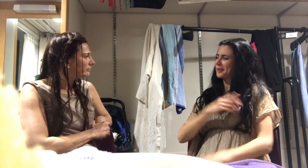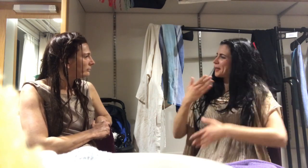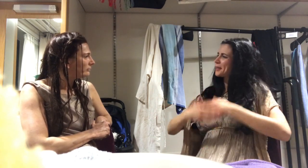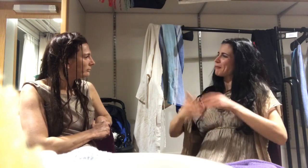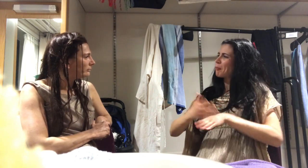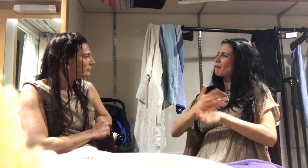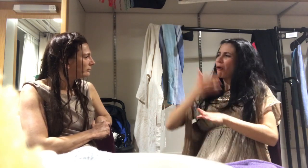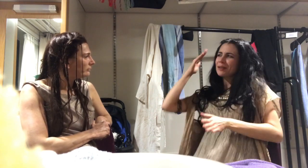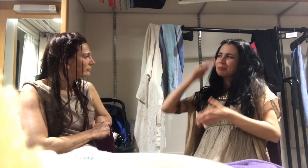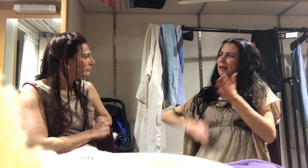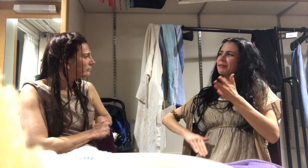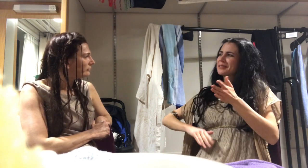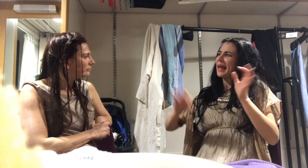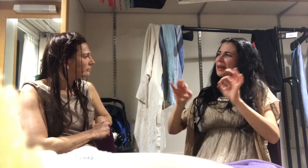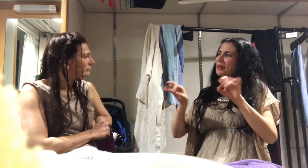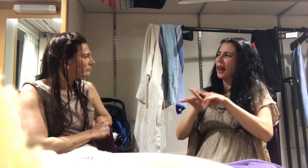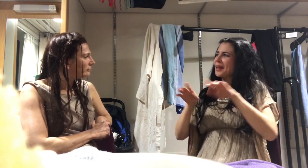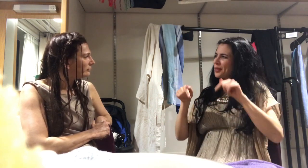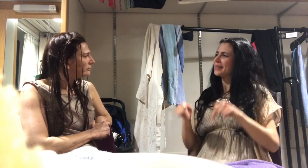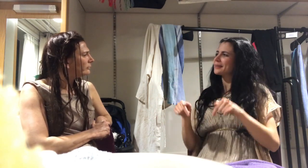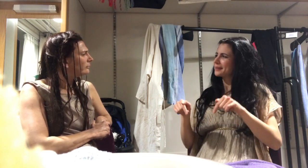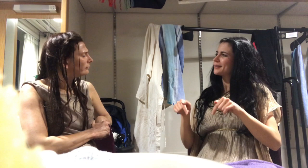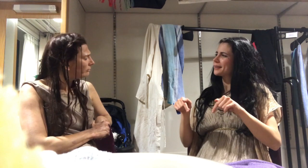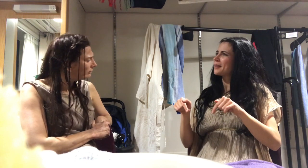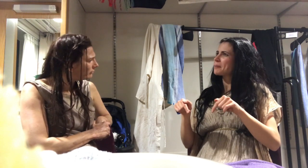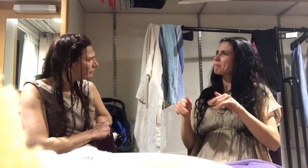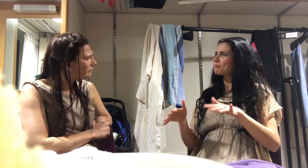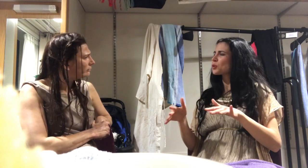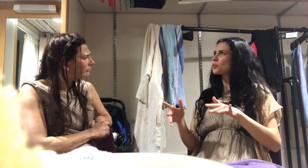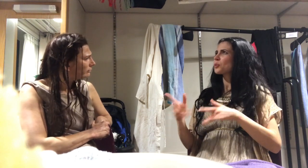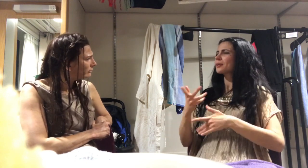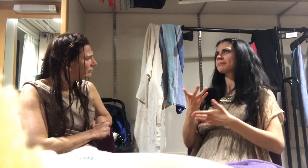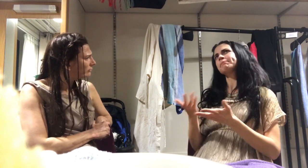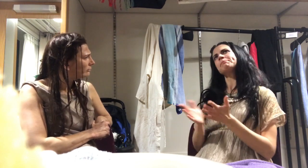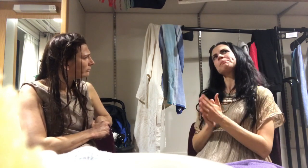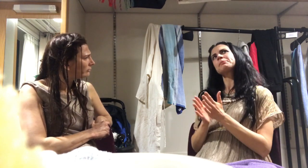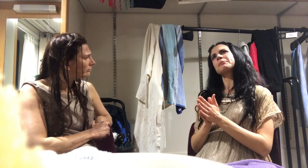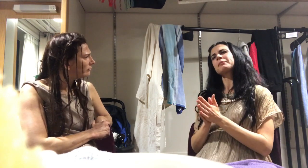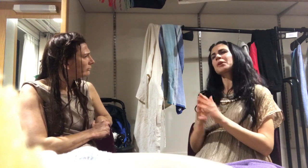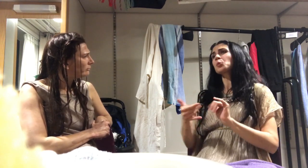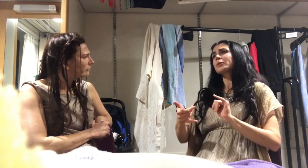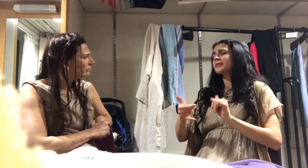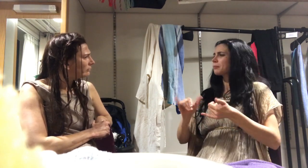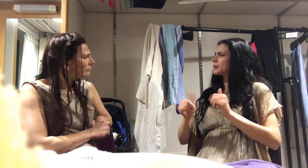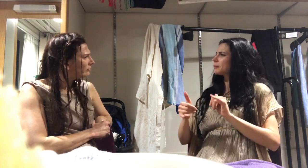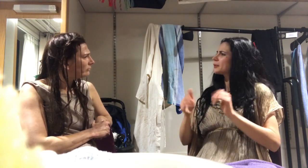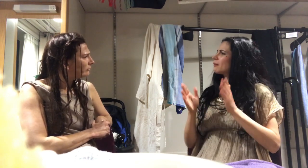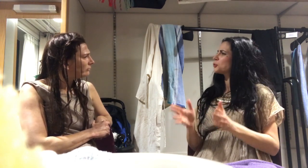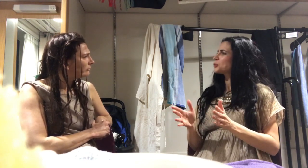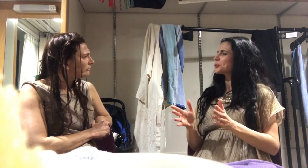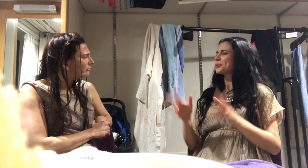Because I have never experienced an acting job quite like this one before! Sometimes...I have to...erm...